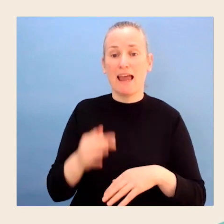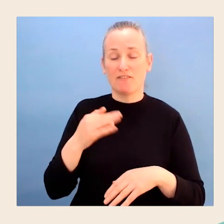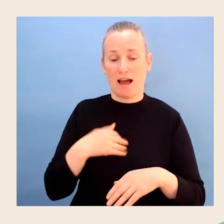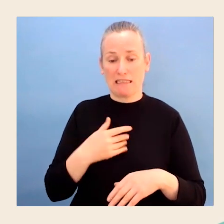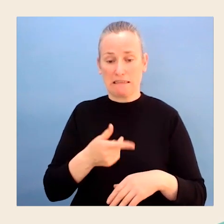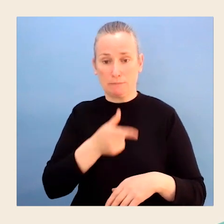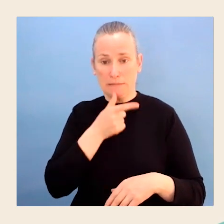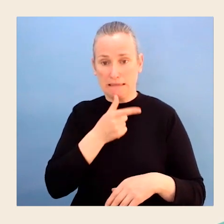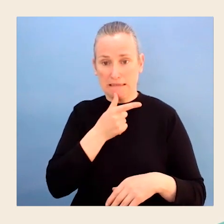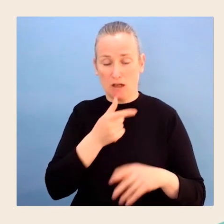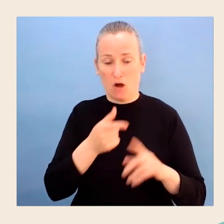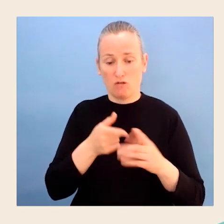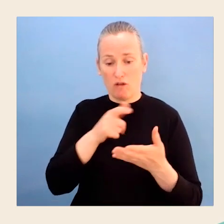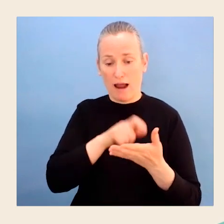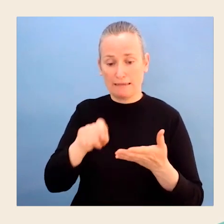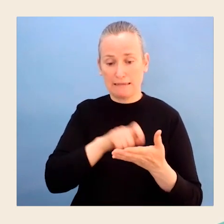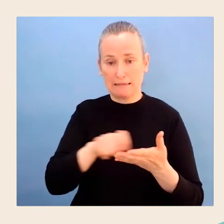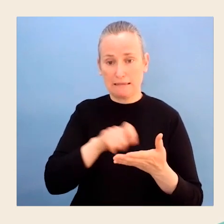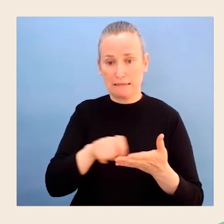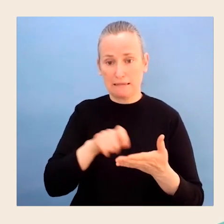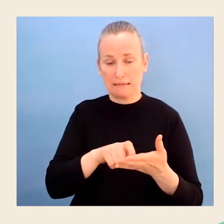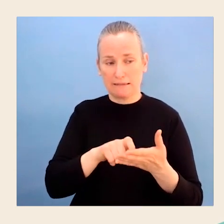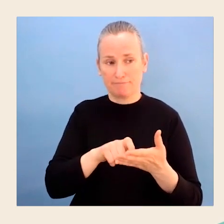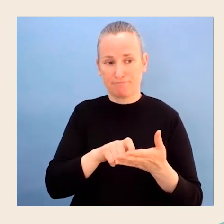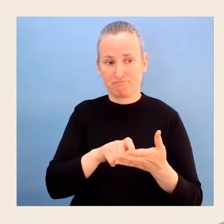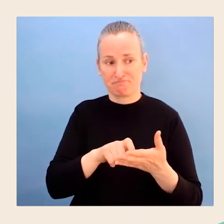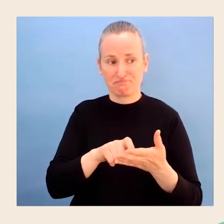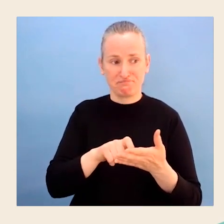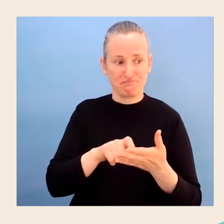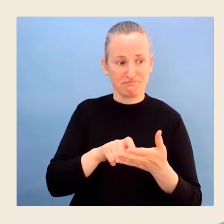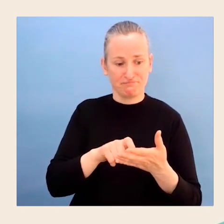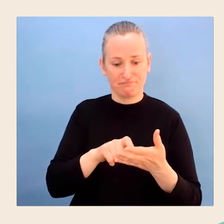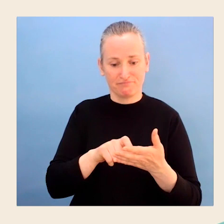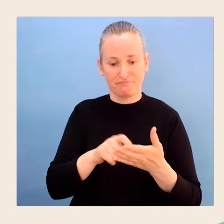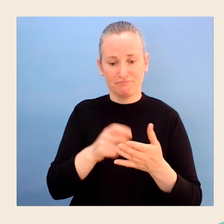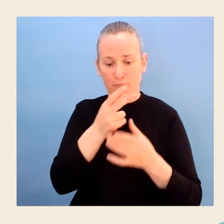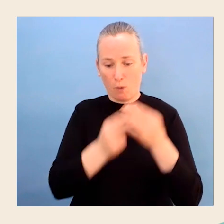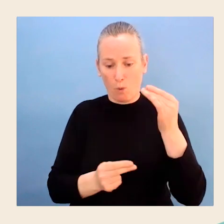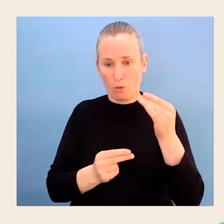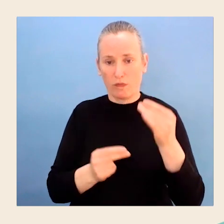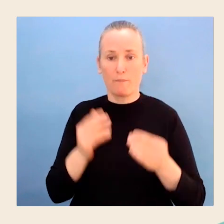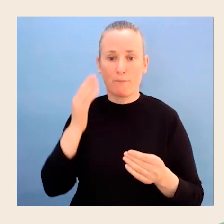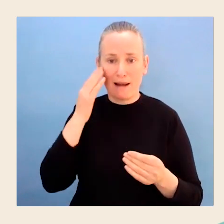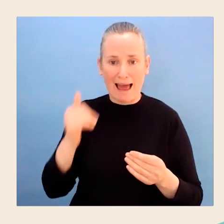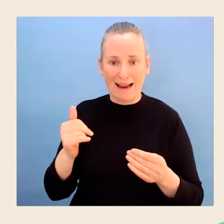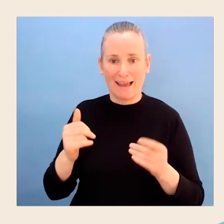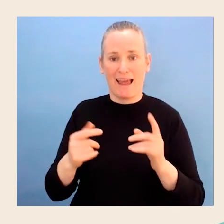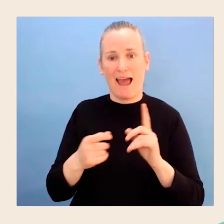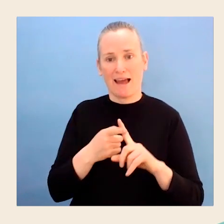that was both black and then neurodivergent, that would immediately,